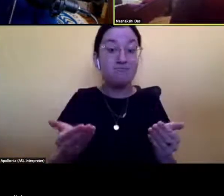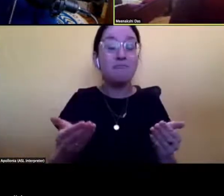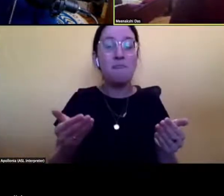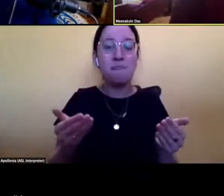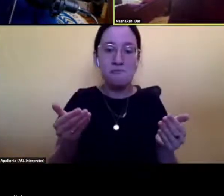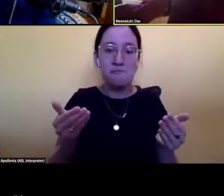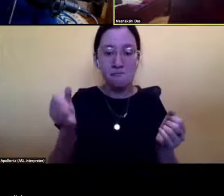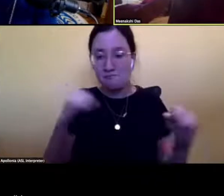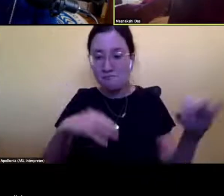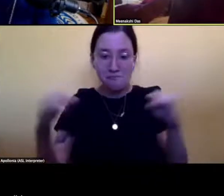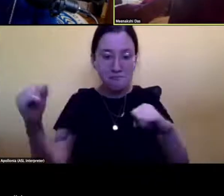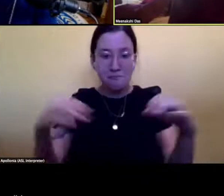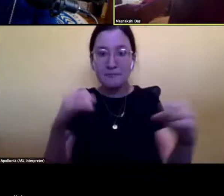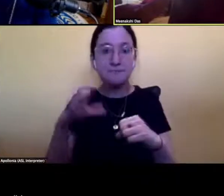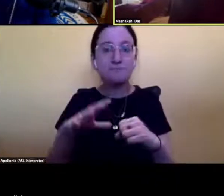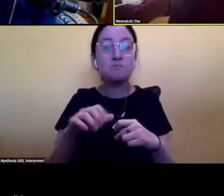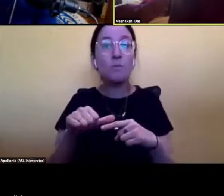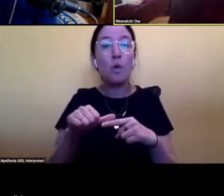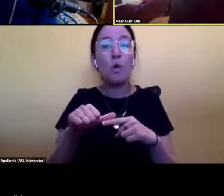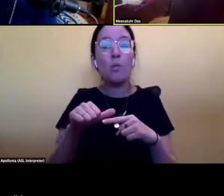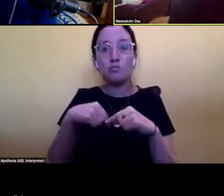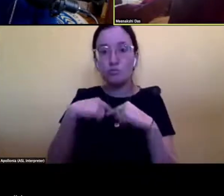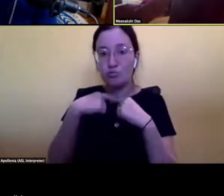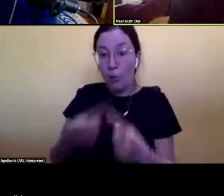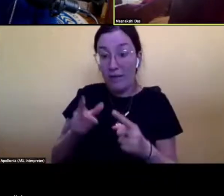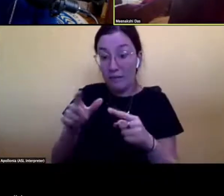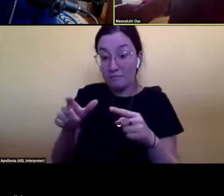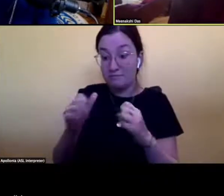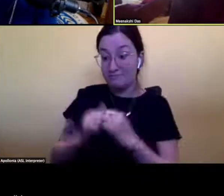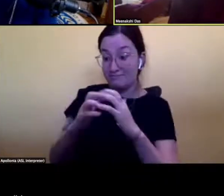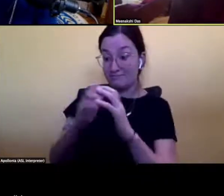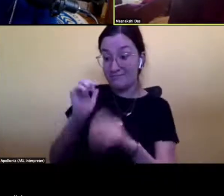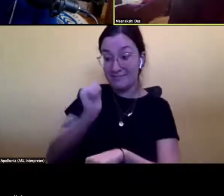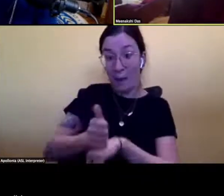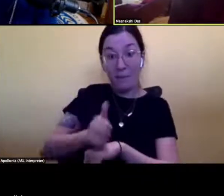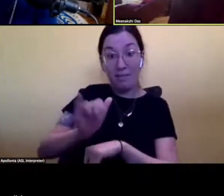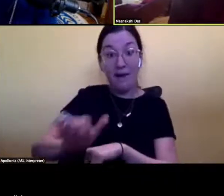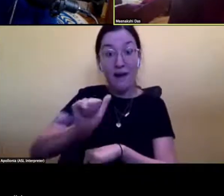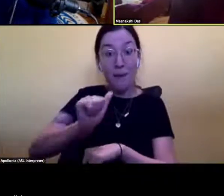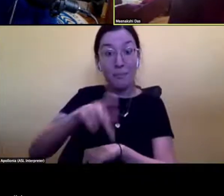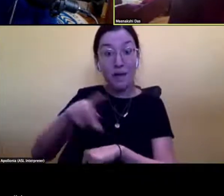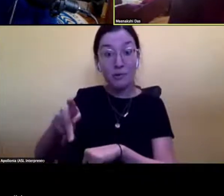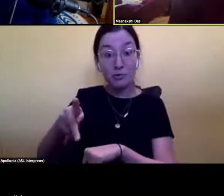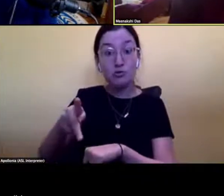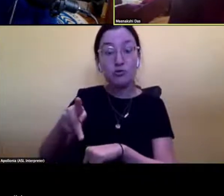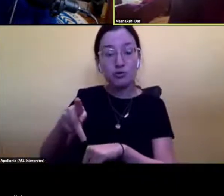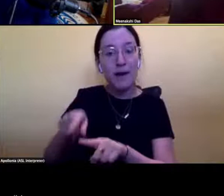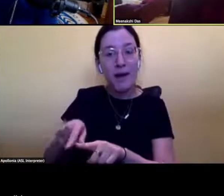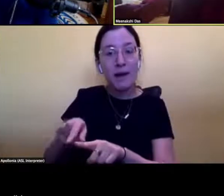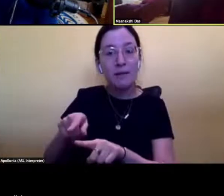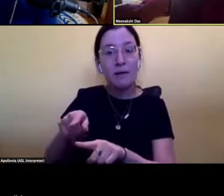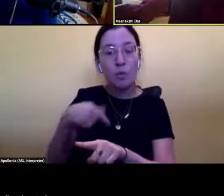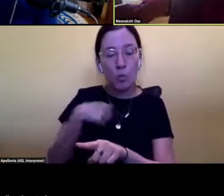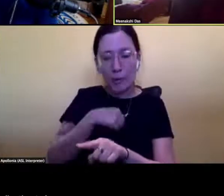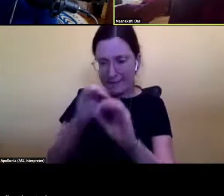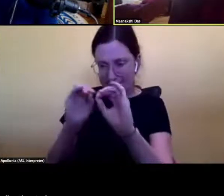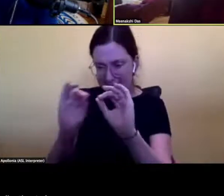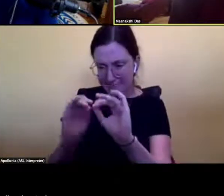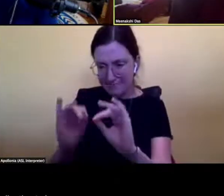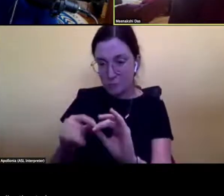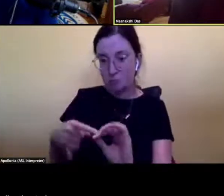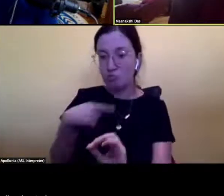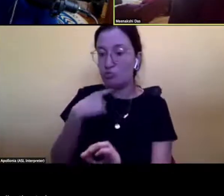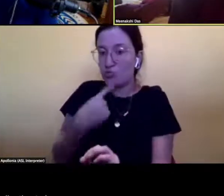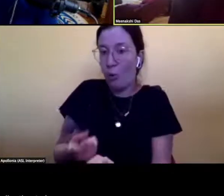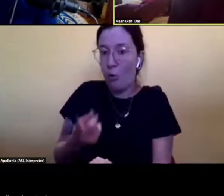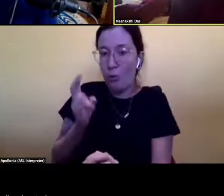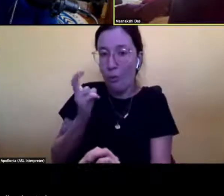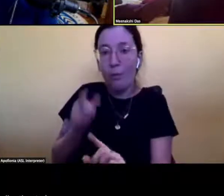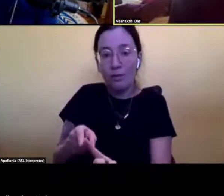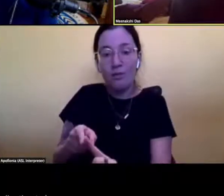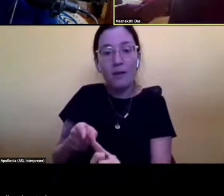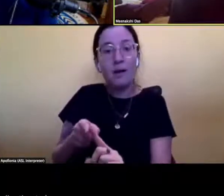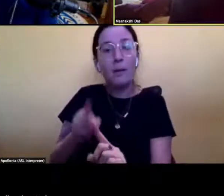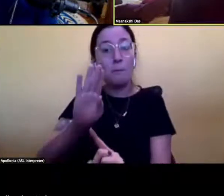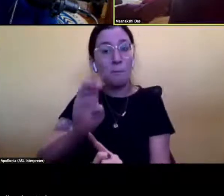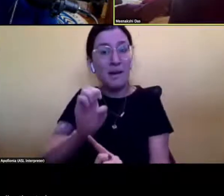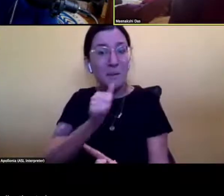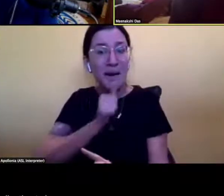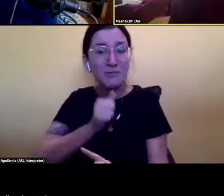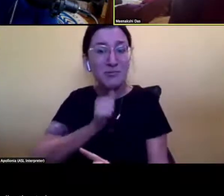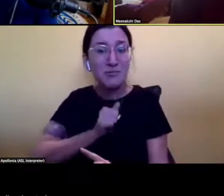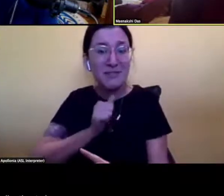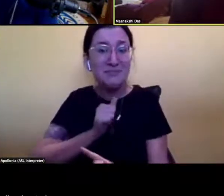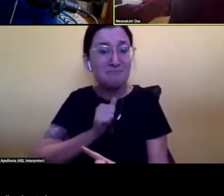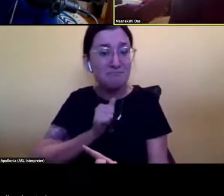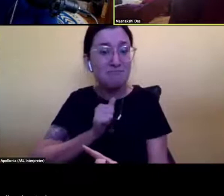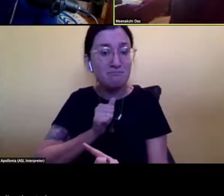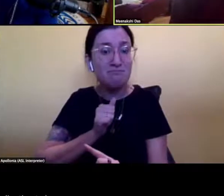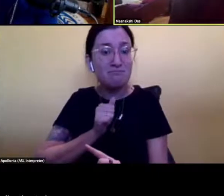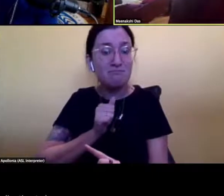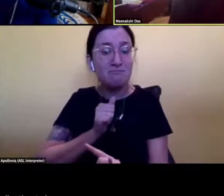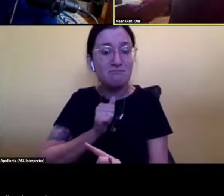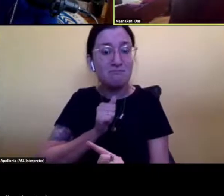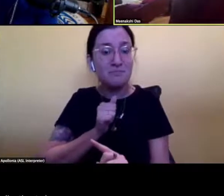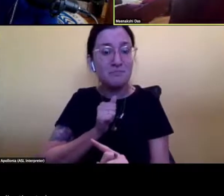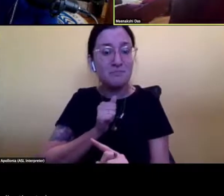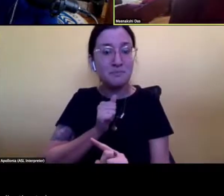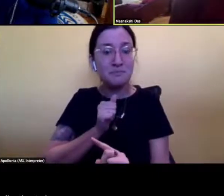we trained the application to be more patient